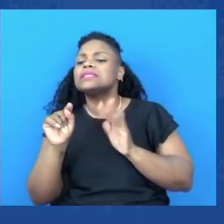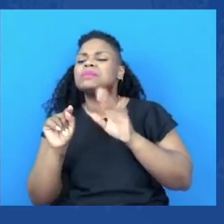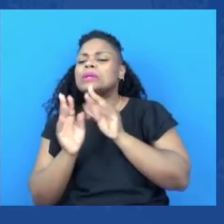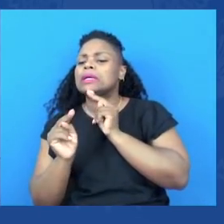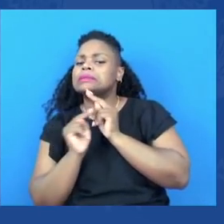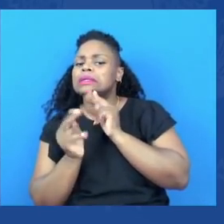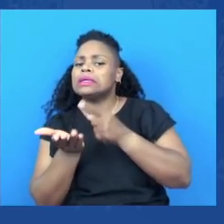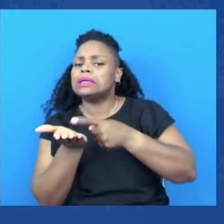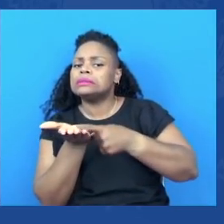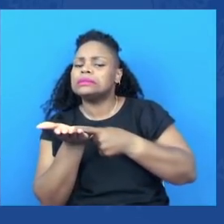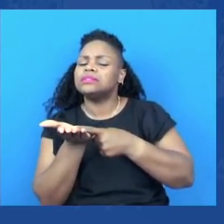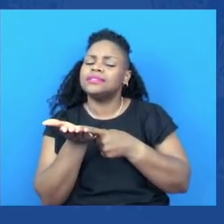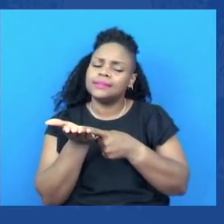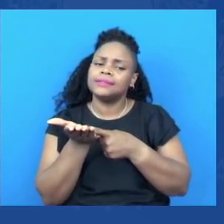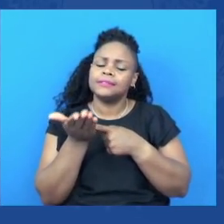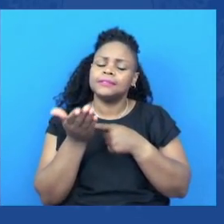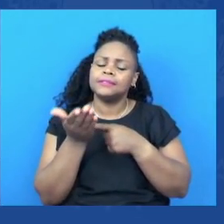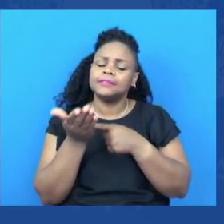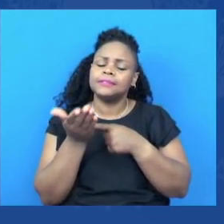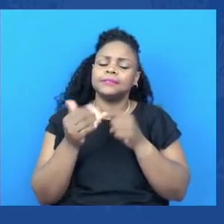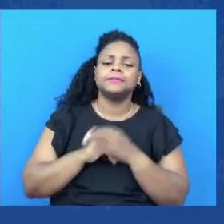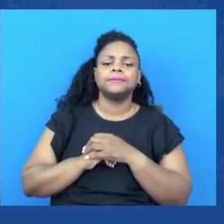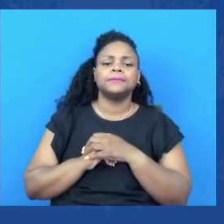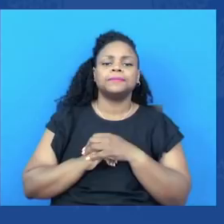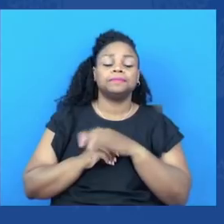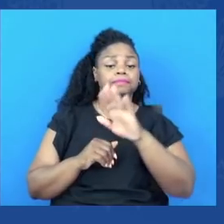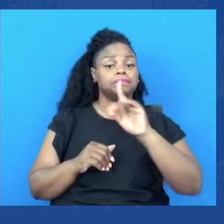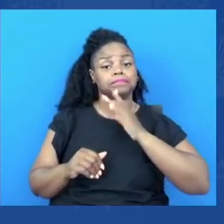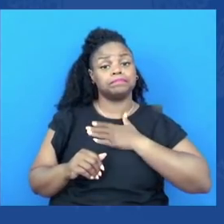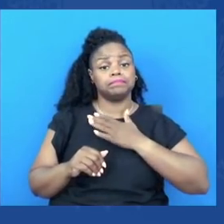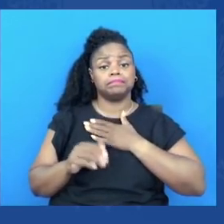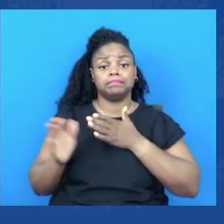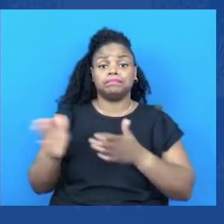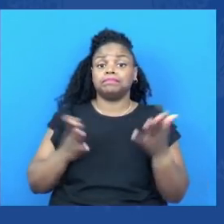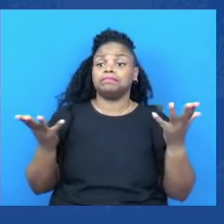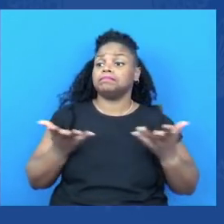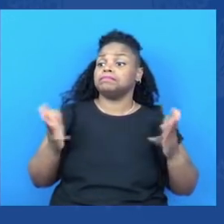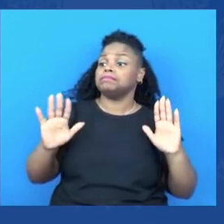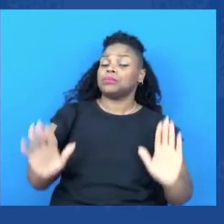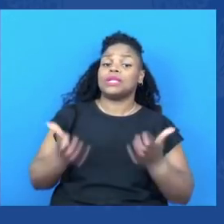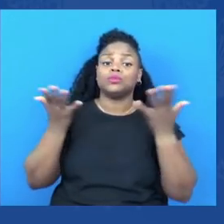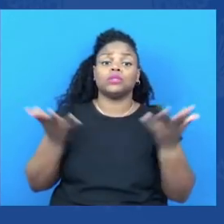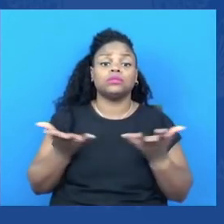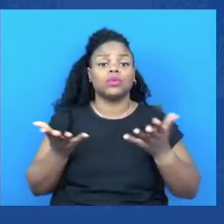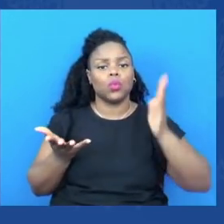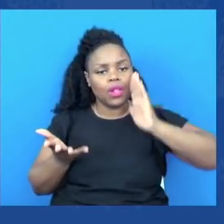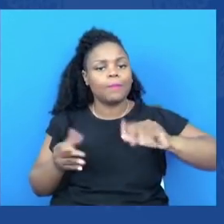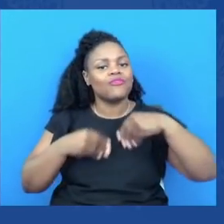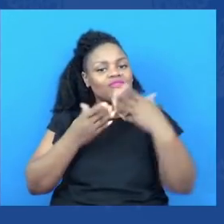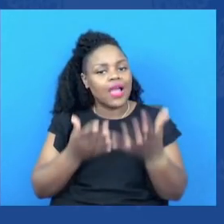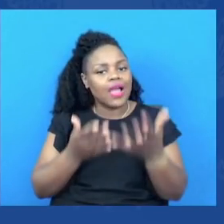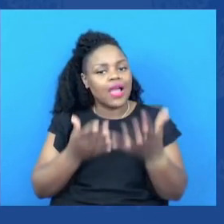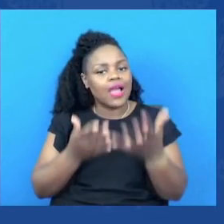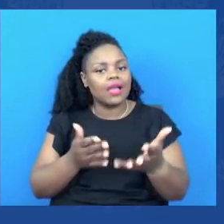We're going to provide that competition through -- we're going to provide that competition through Medicare. Medicare is going to negotiate a fair price.